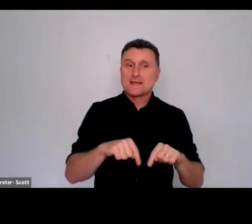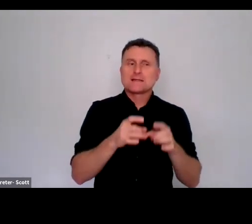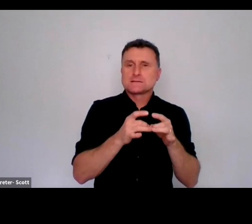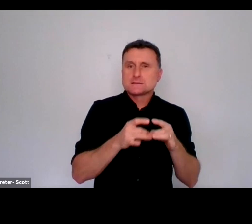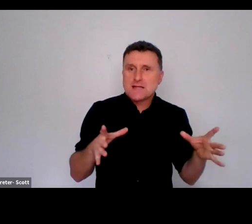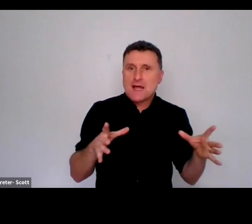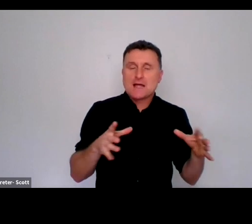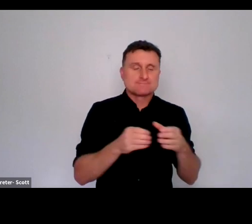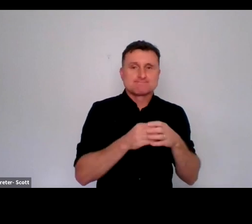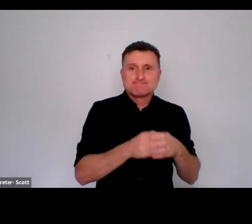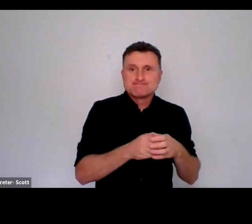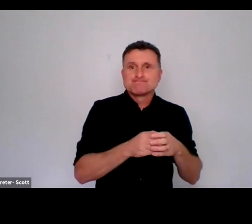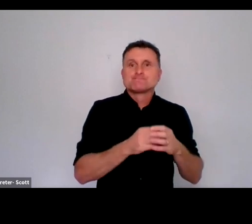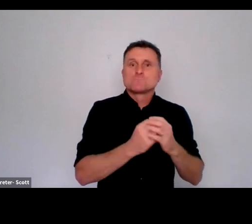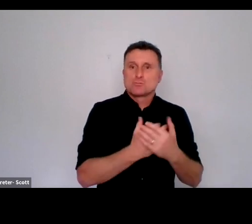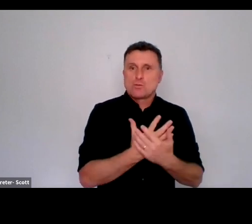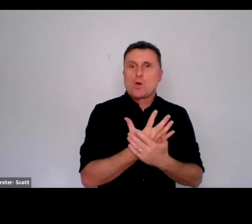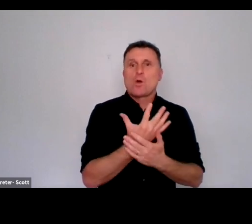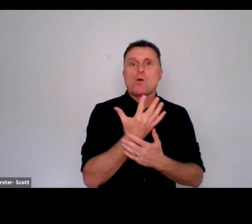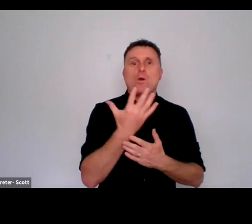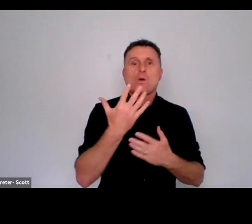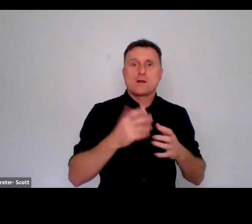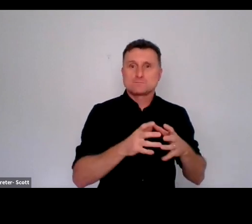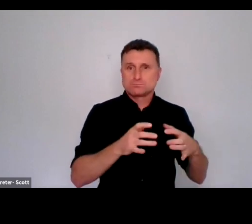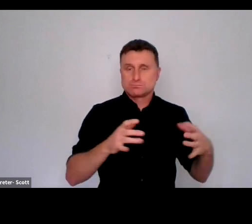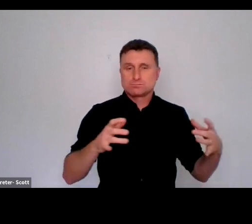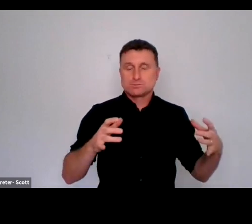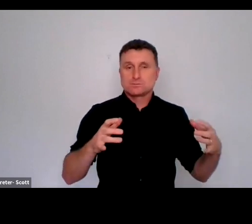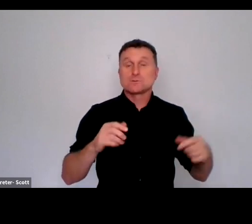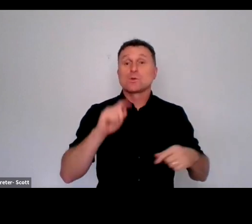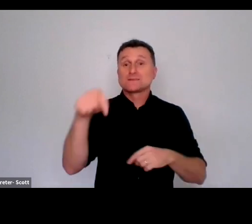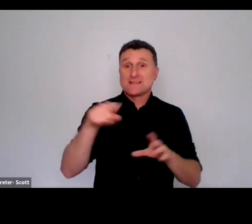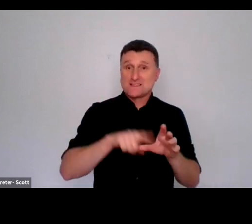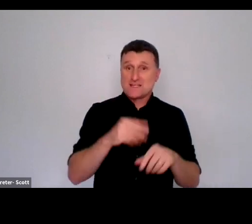and next year across those three platforms, we’ll continue to build.